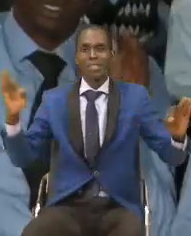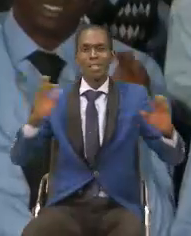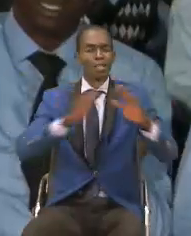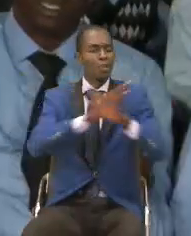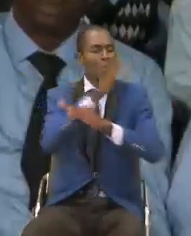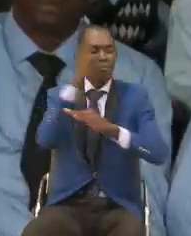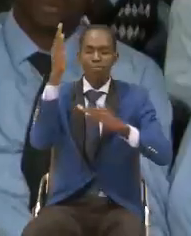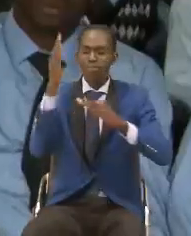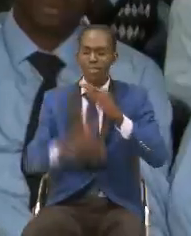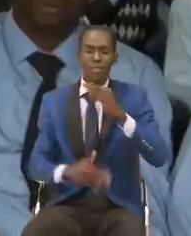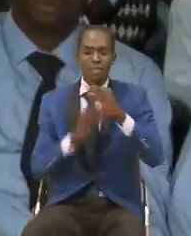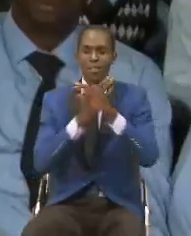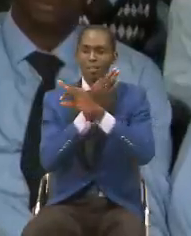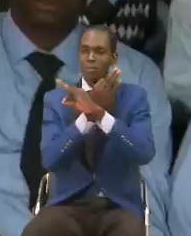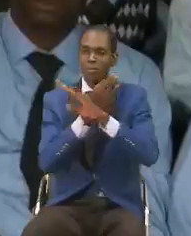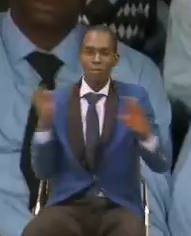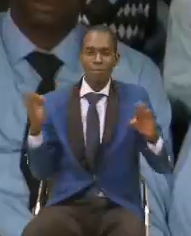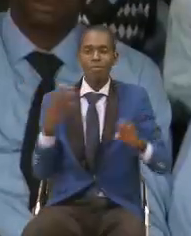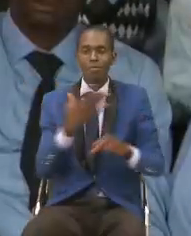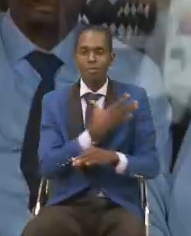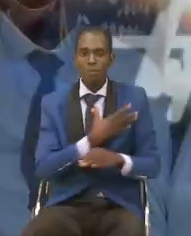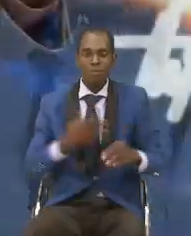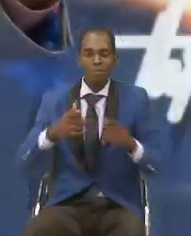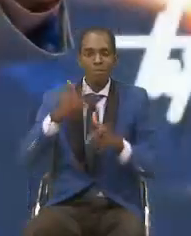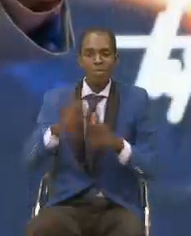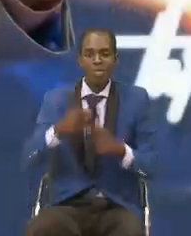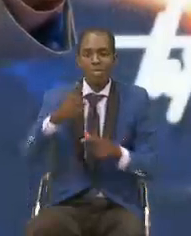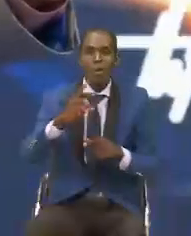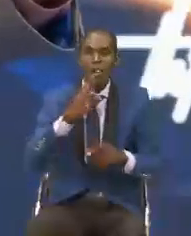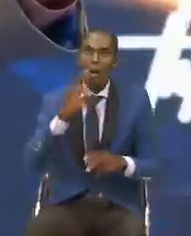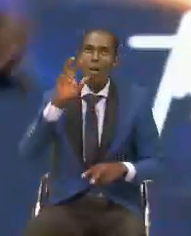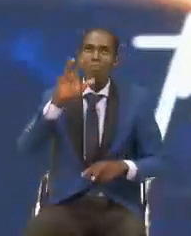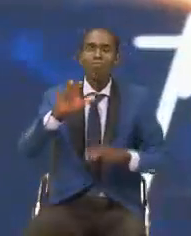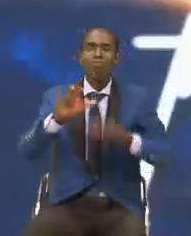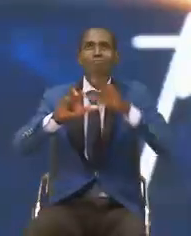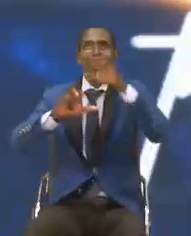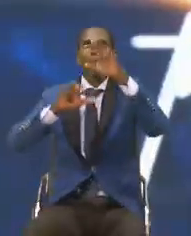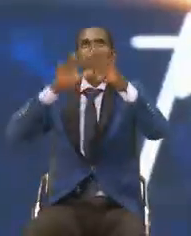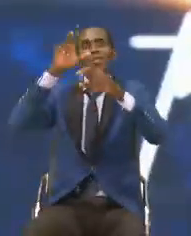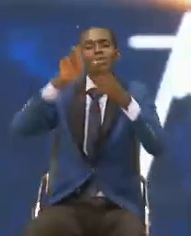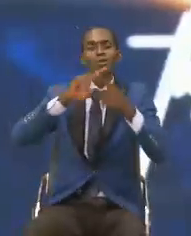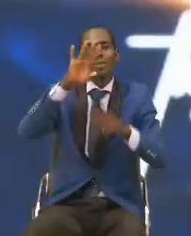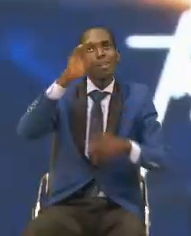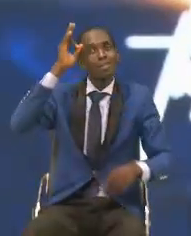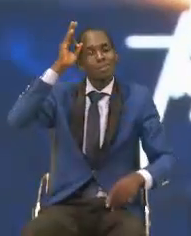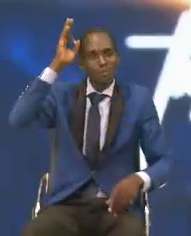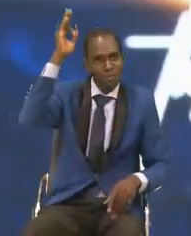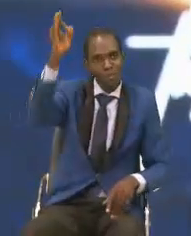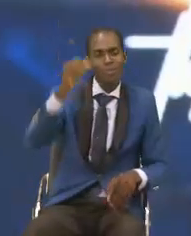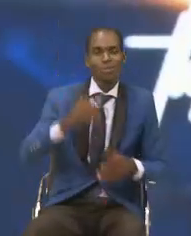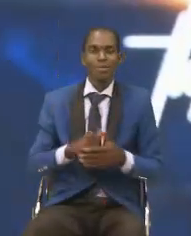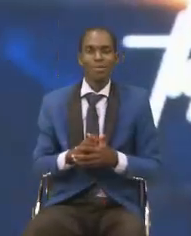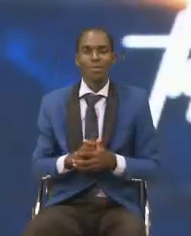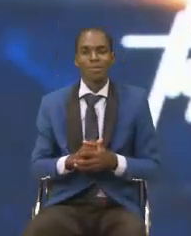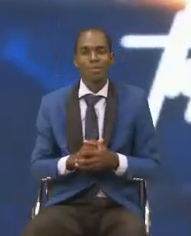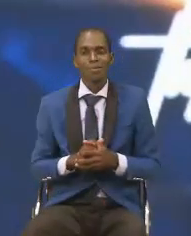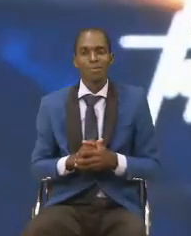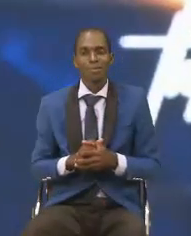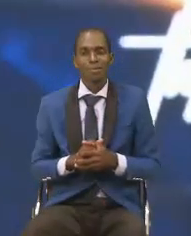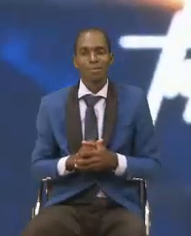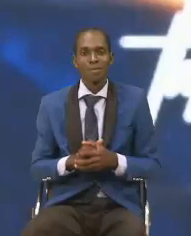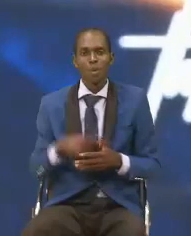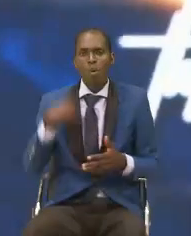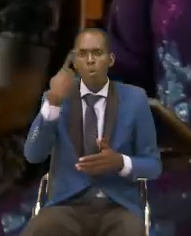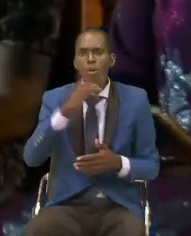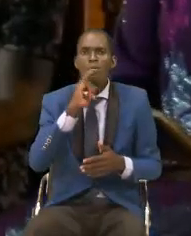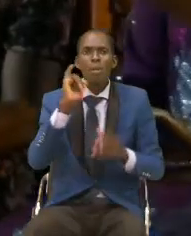and then i see you free completely free and then you are climbing up to your destiny